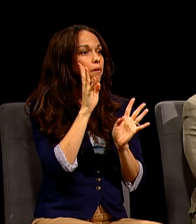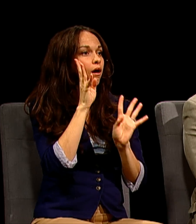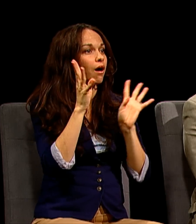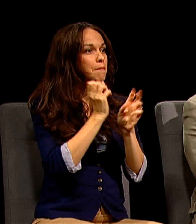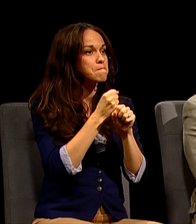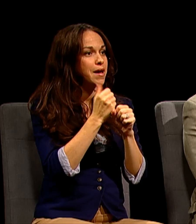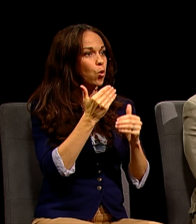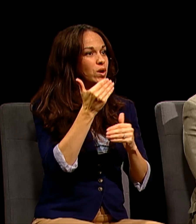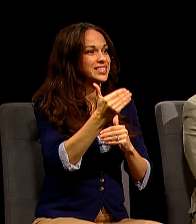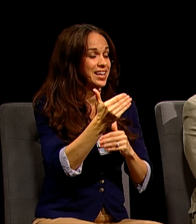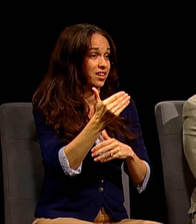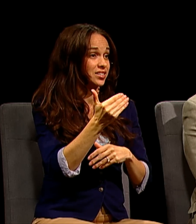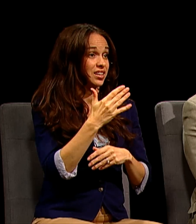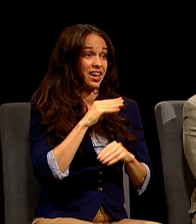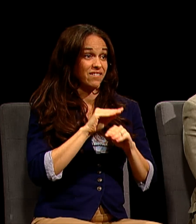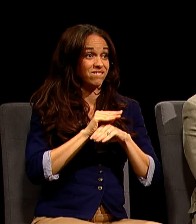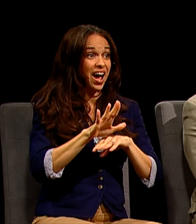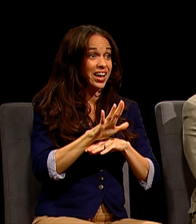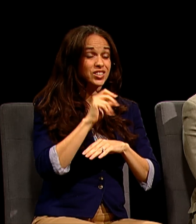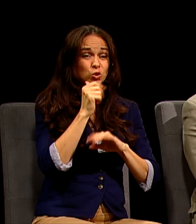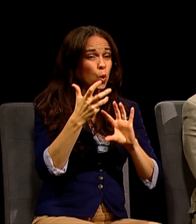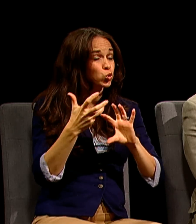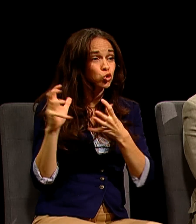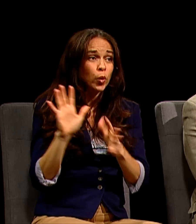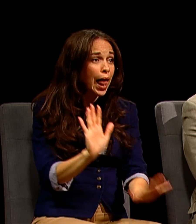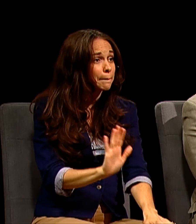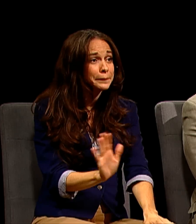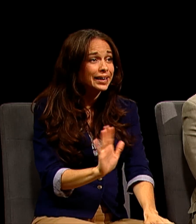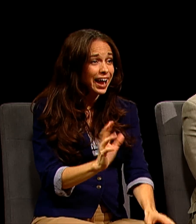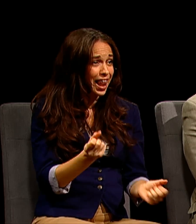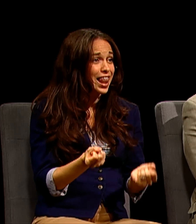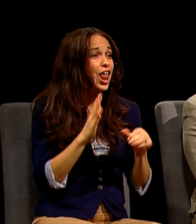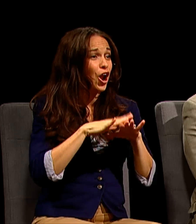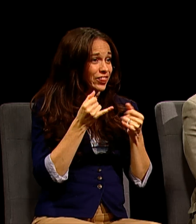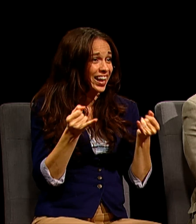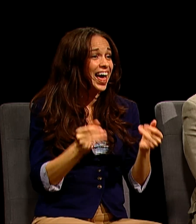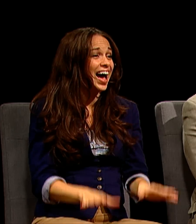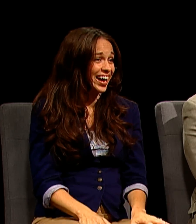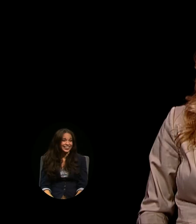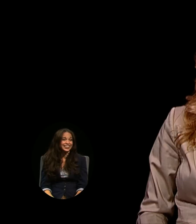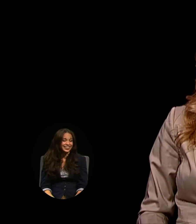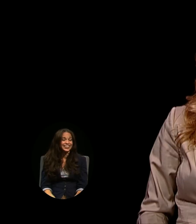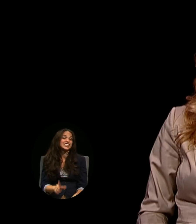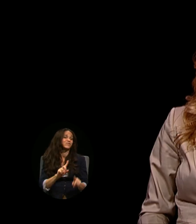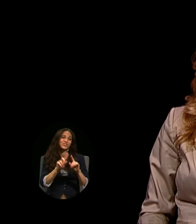And my advice is, "Don't screw it up, because it has a lot on the line here." But, it's very challenging.